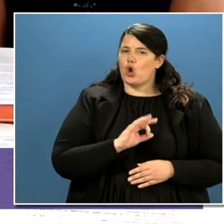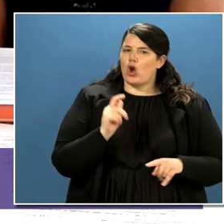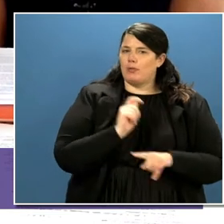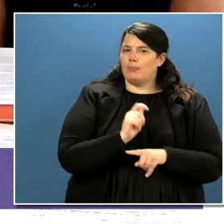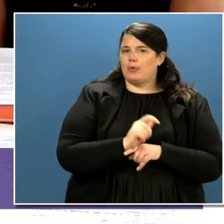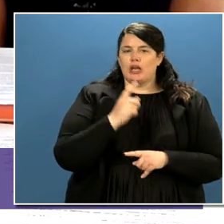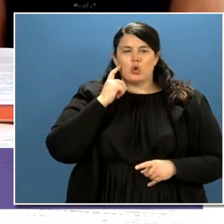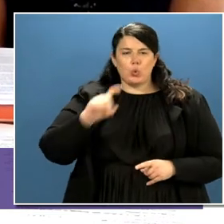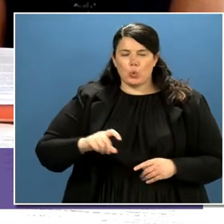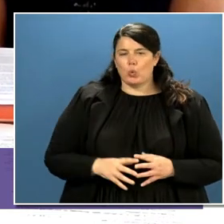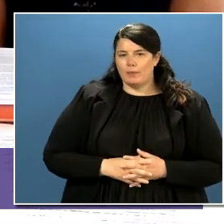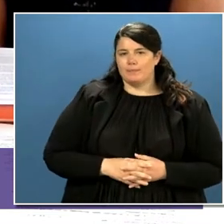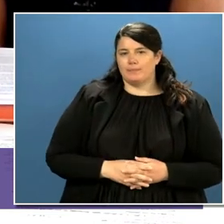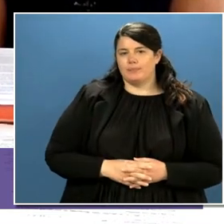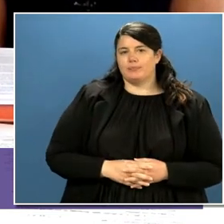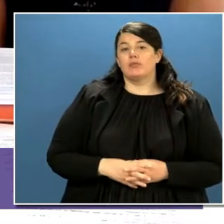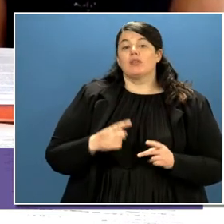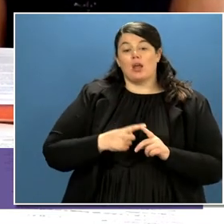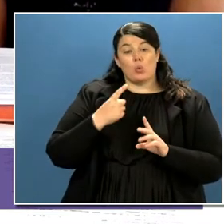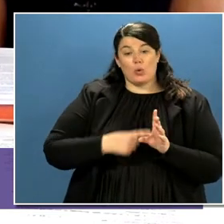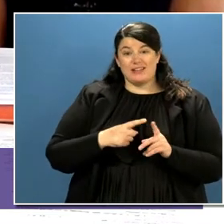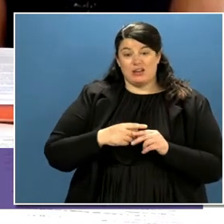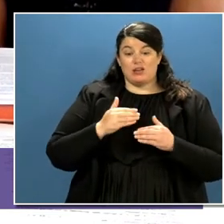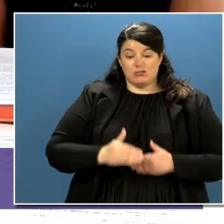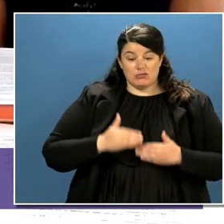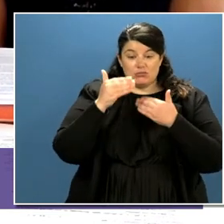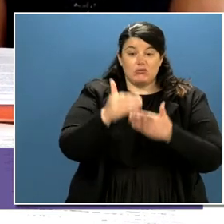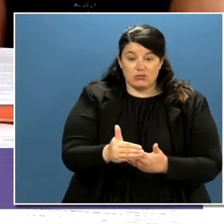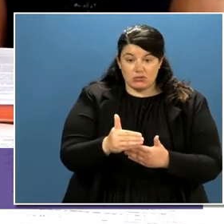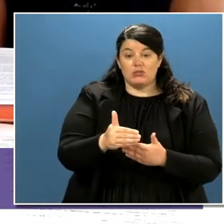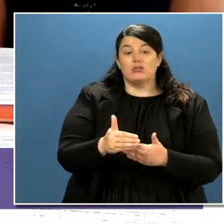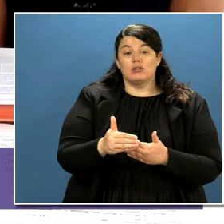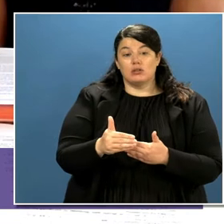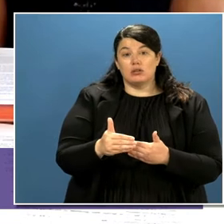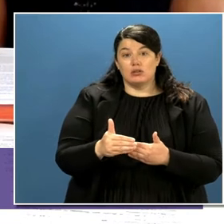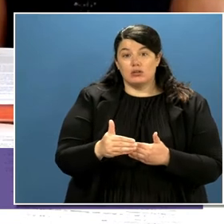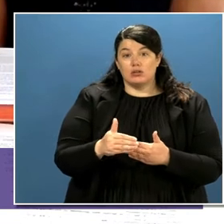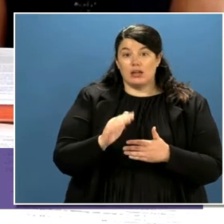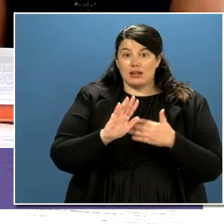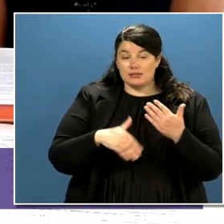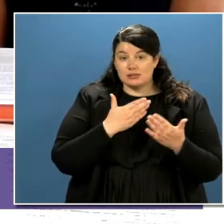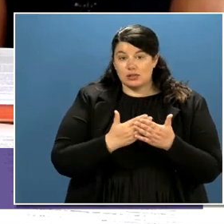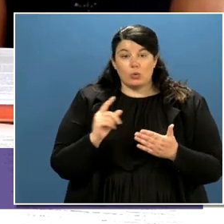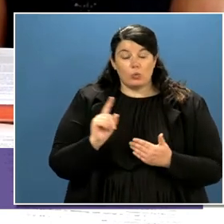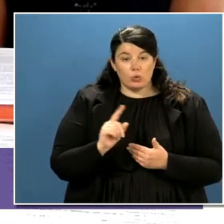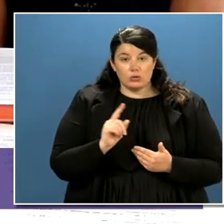Obviously that year-on process repeats itself year on year until the end of the plan.